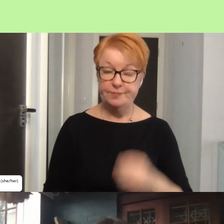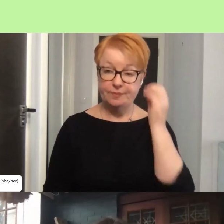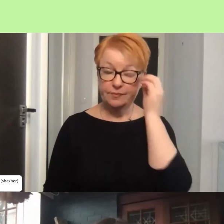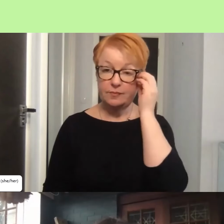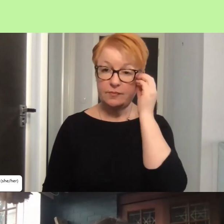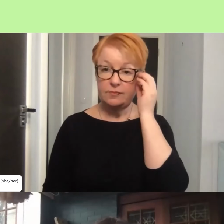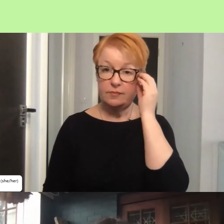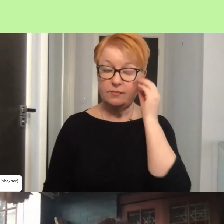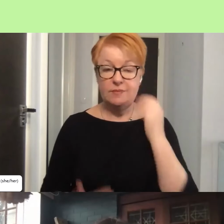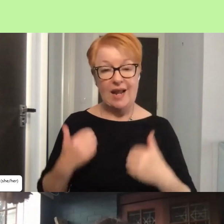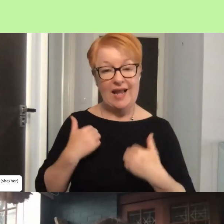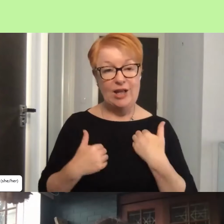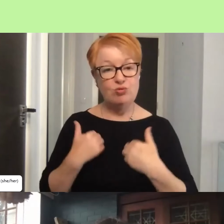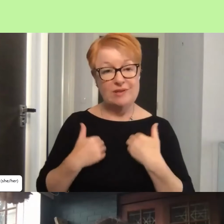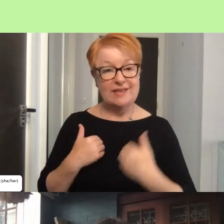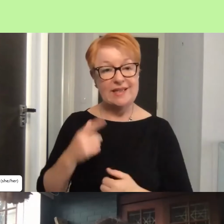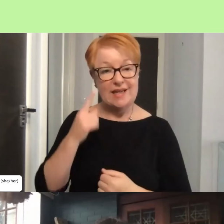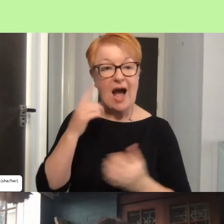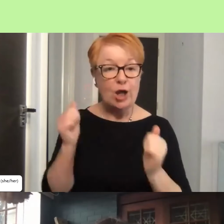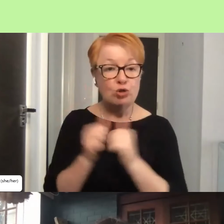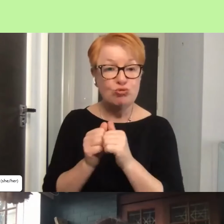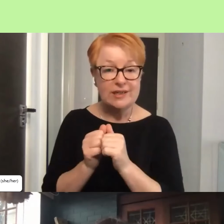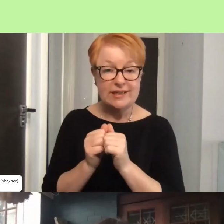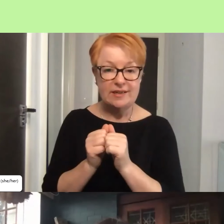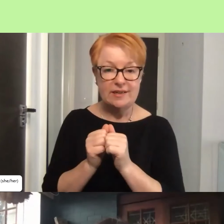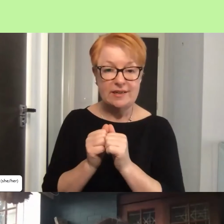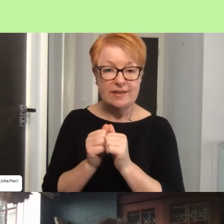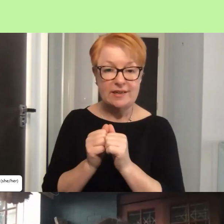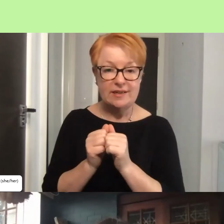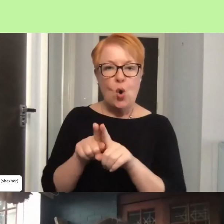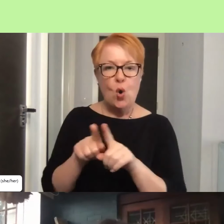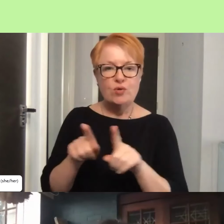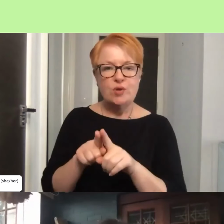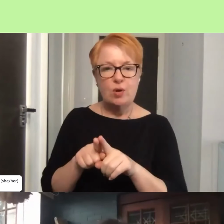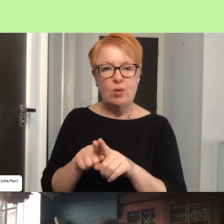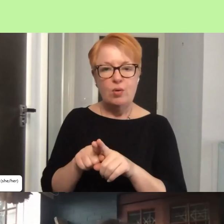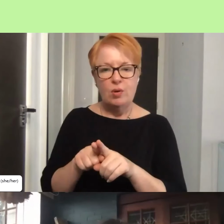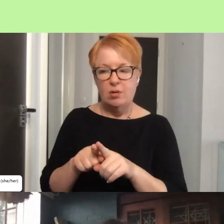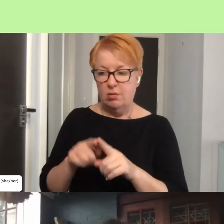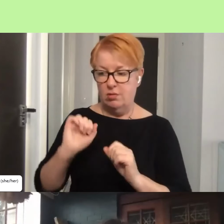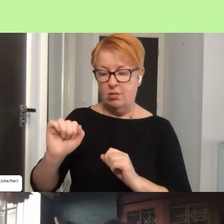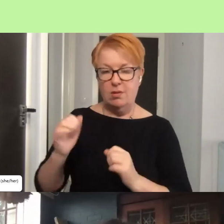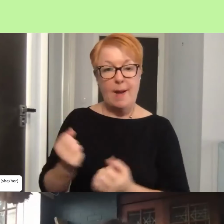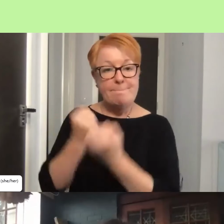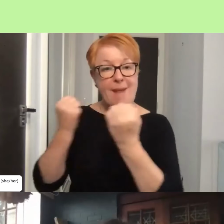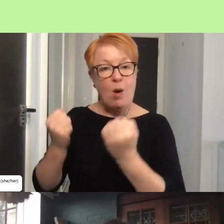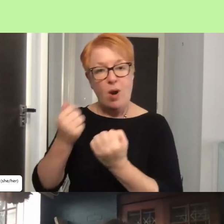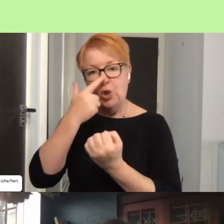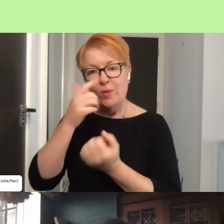It's interesting to think about how you can lend power to others, because that's a very efficient thing that you can do.